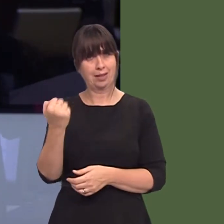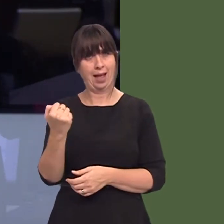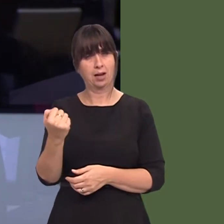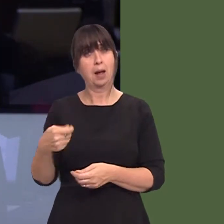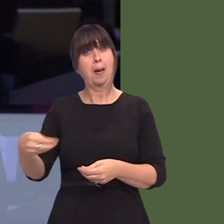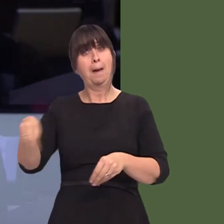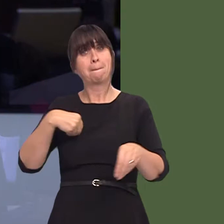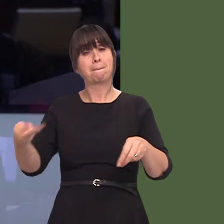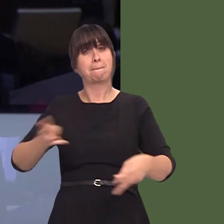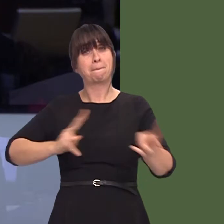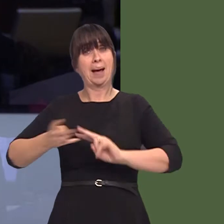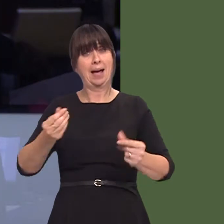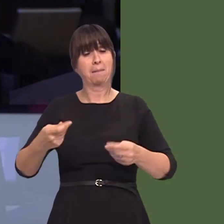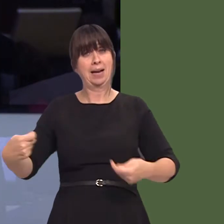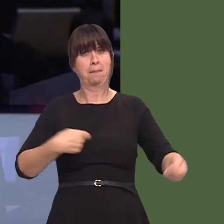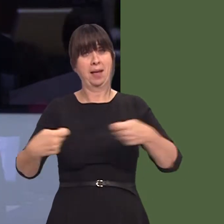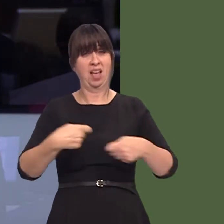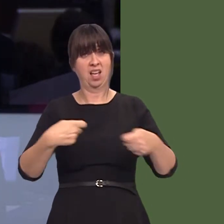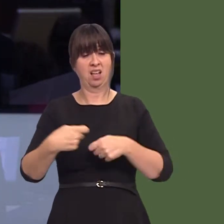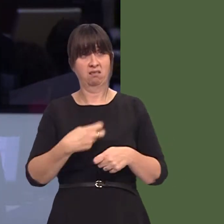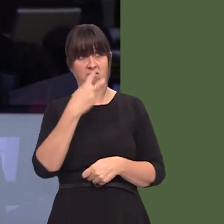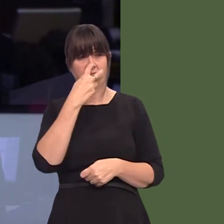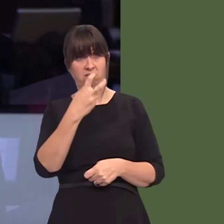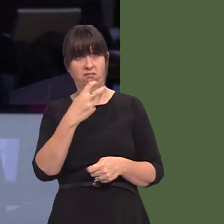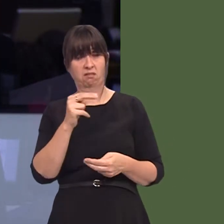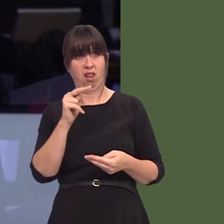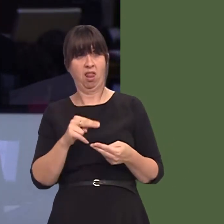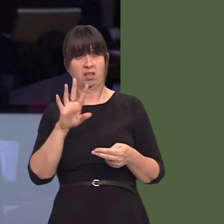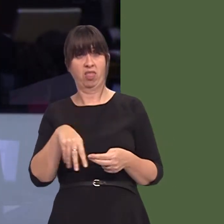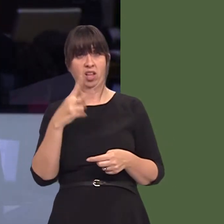less than a quarter was classed as a repayable grant or a commercial loan.